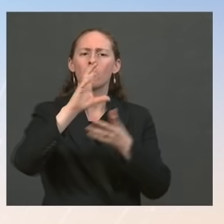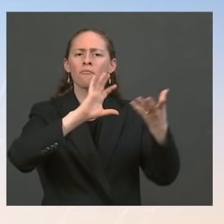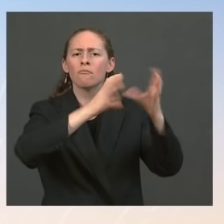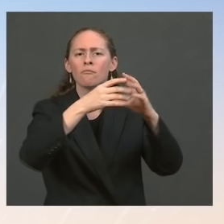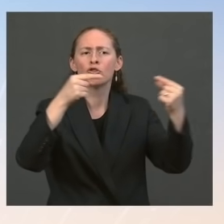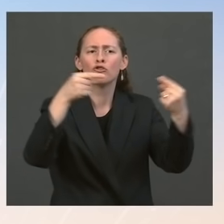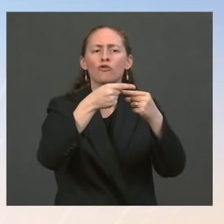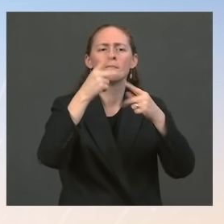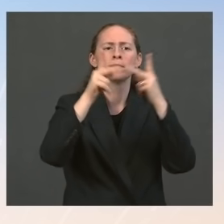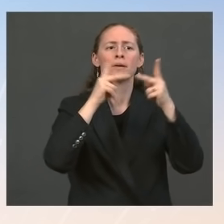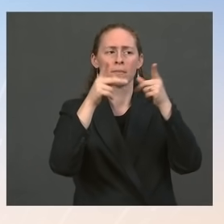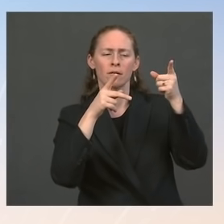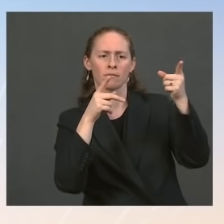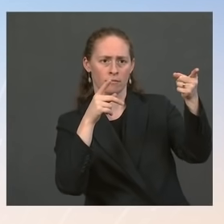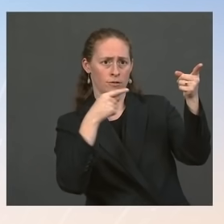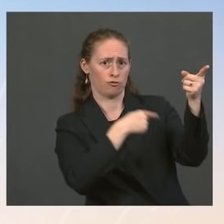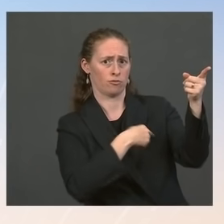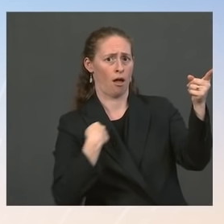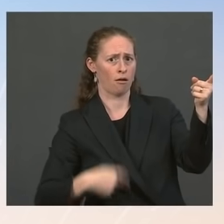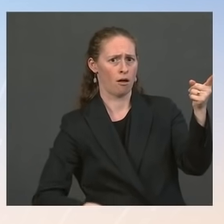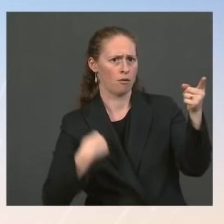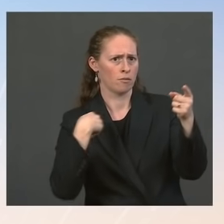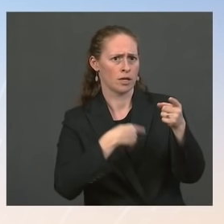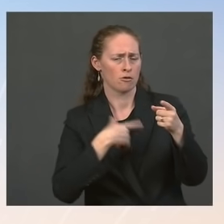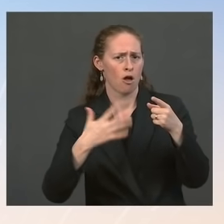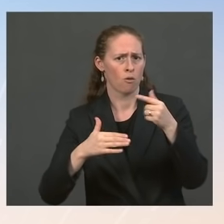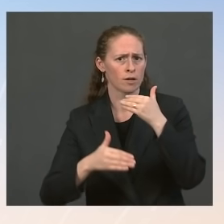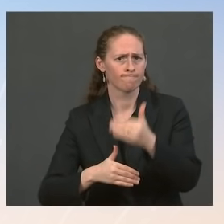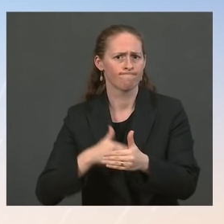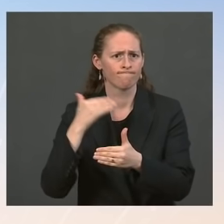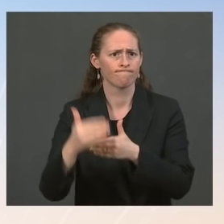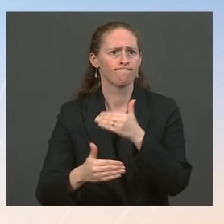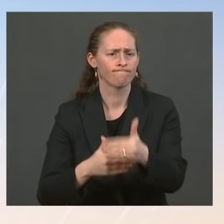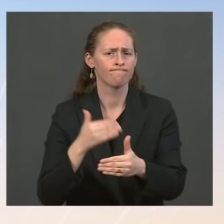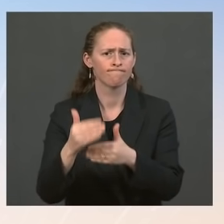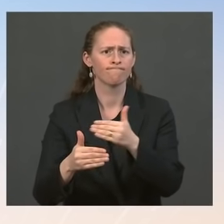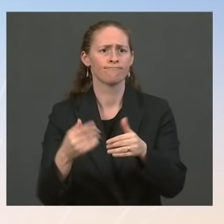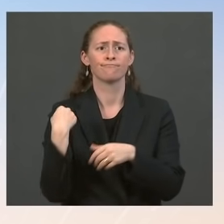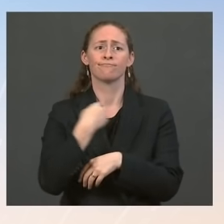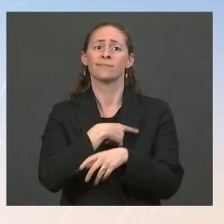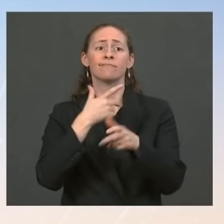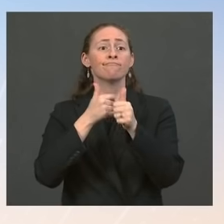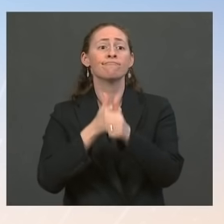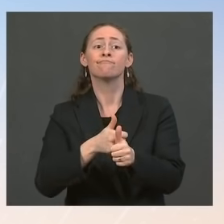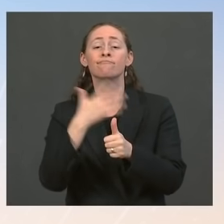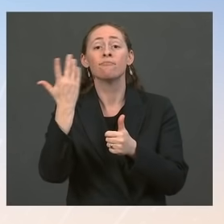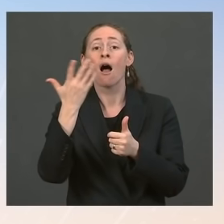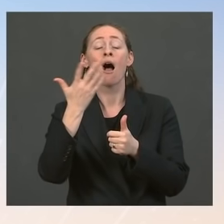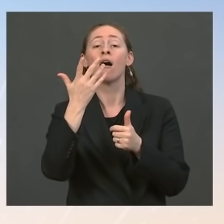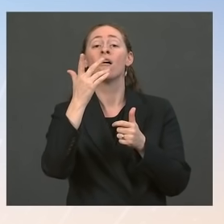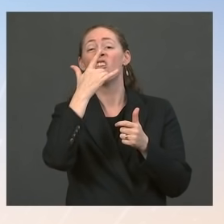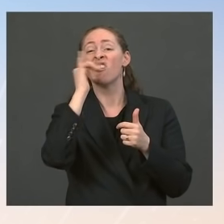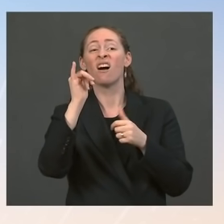I should say: visa restrictions, Global Magnitsky and financial sanctions, export controls, import restrictions, the release of a business advisory,